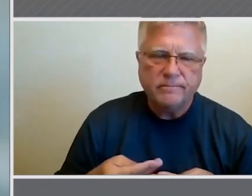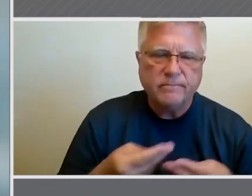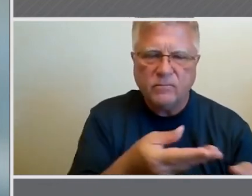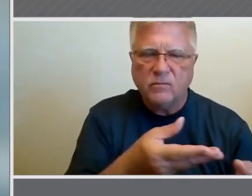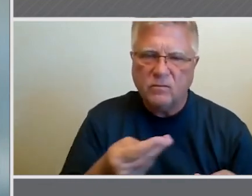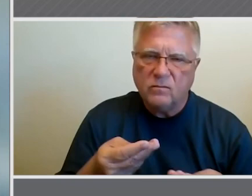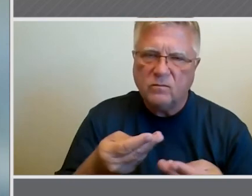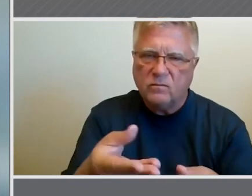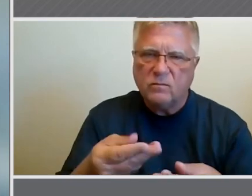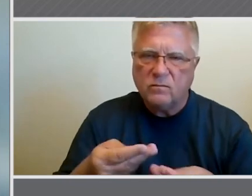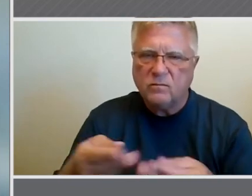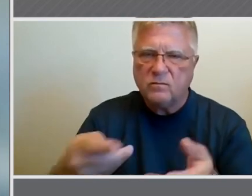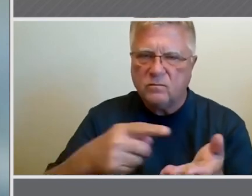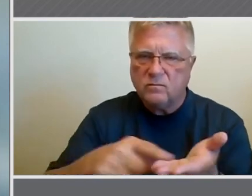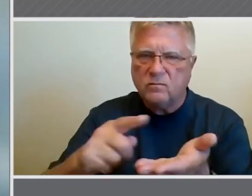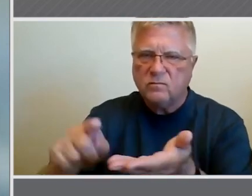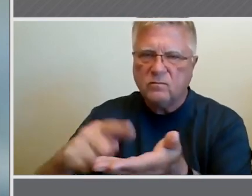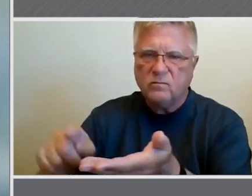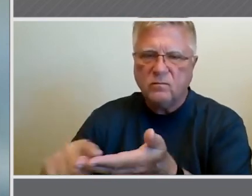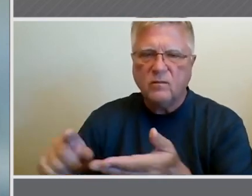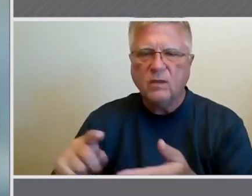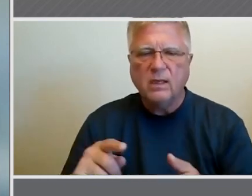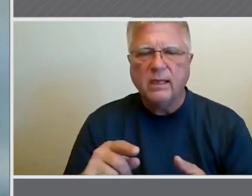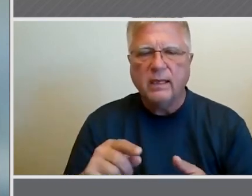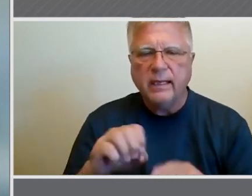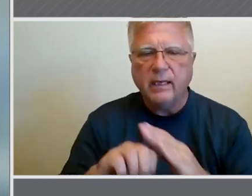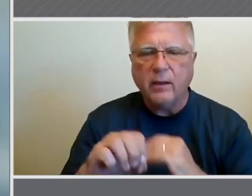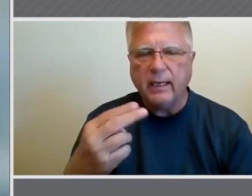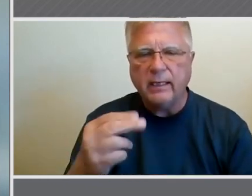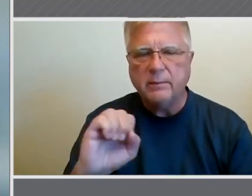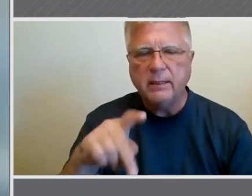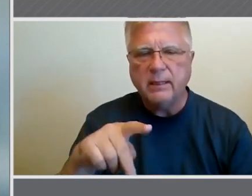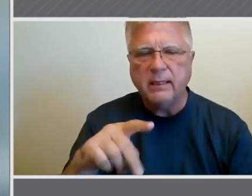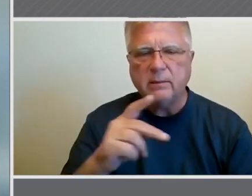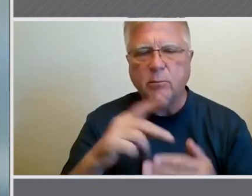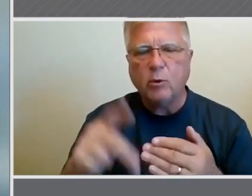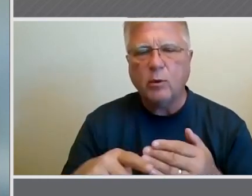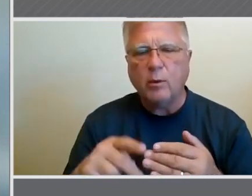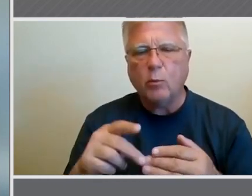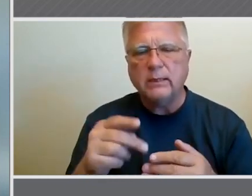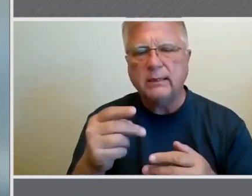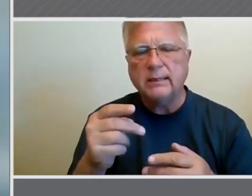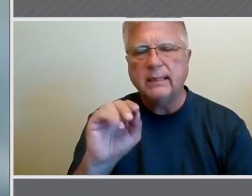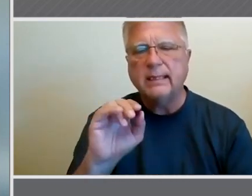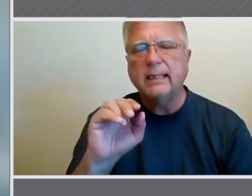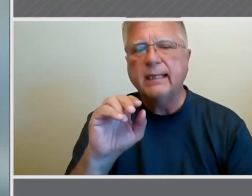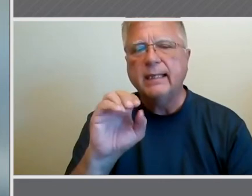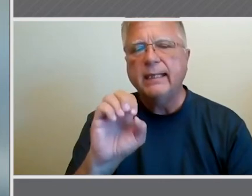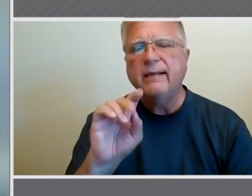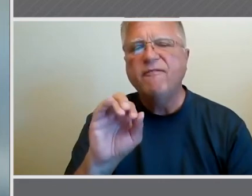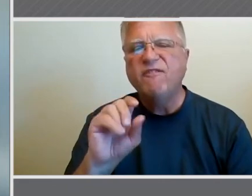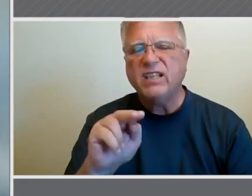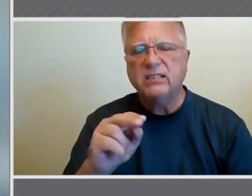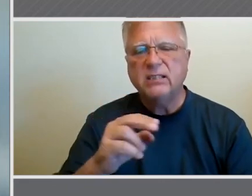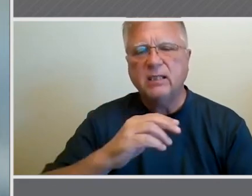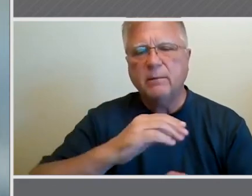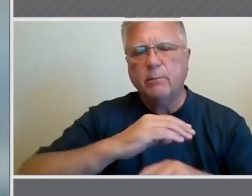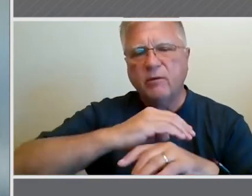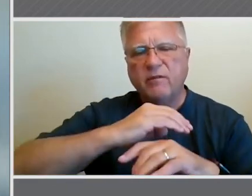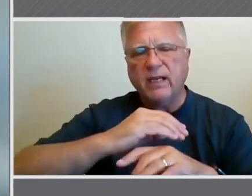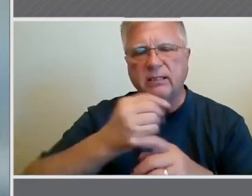our HSP program which is infection prevention so rental and mortgage support during covert